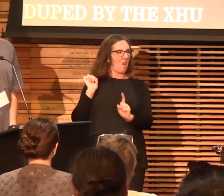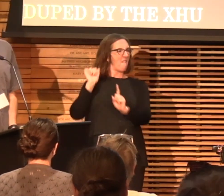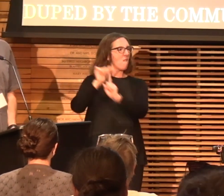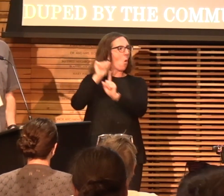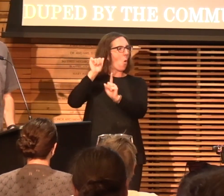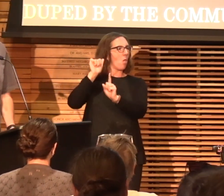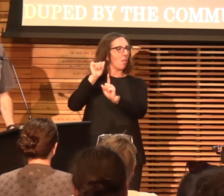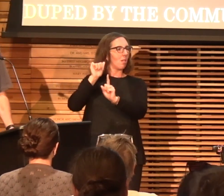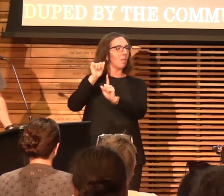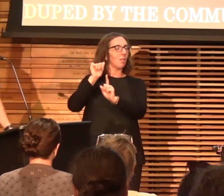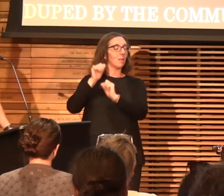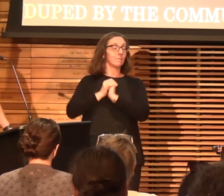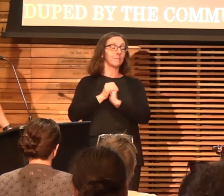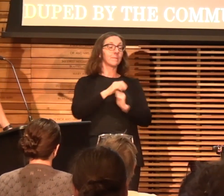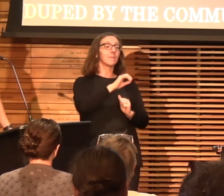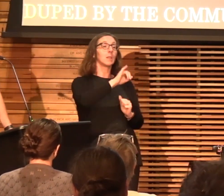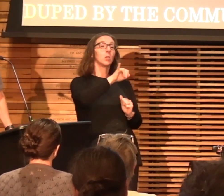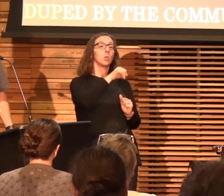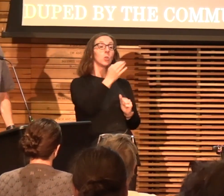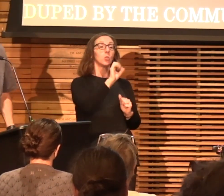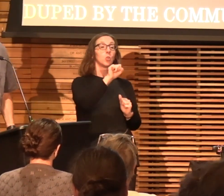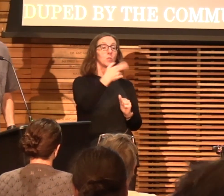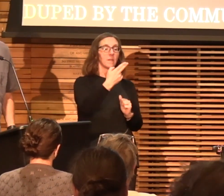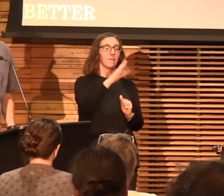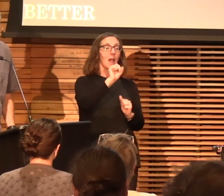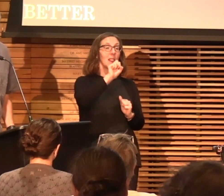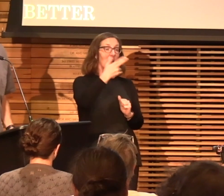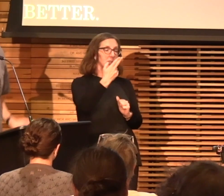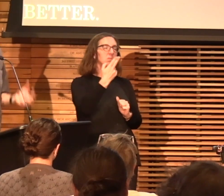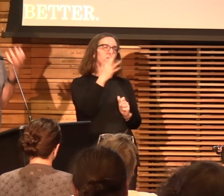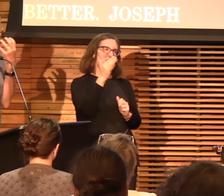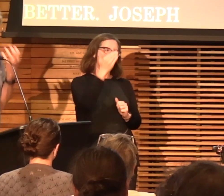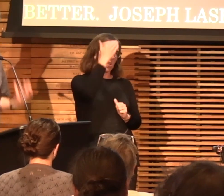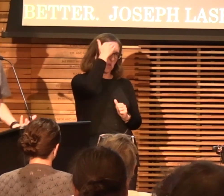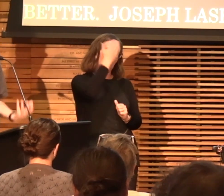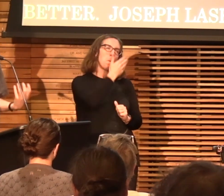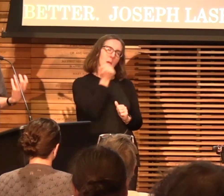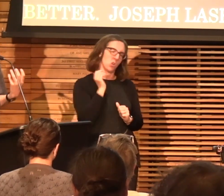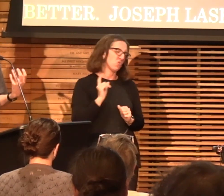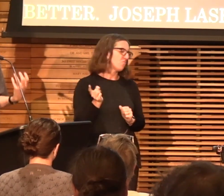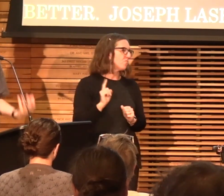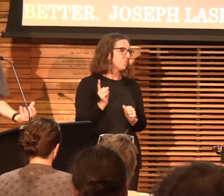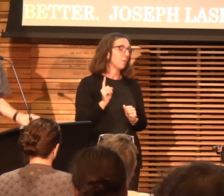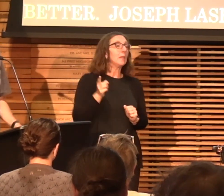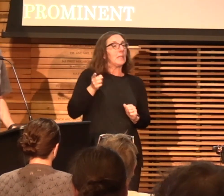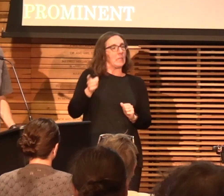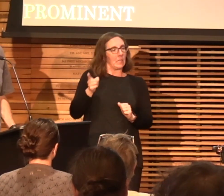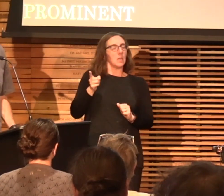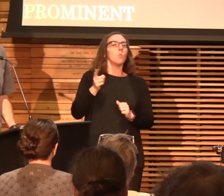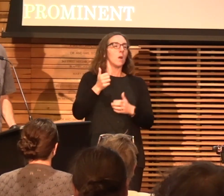Joseph Lash knows better. Joseph Lash was one of the most prominent socialist youth leaders